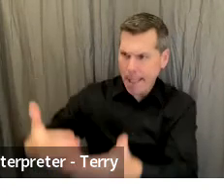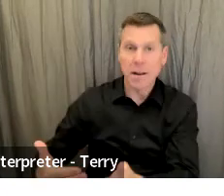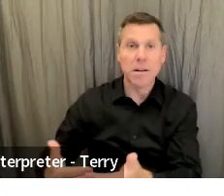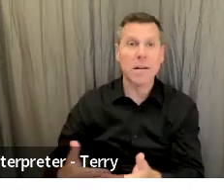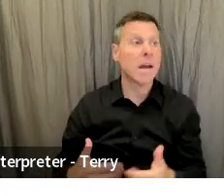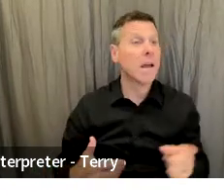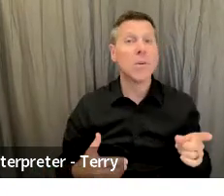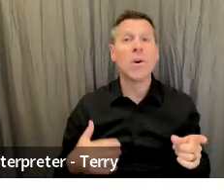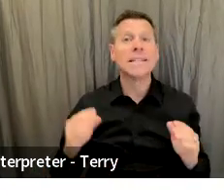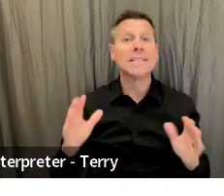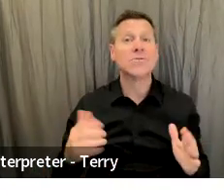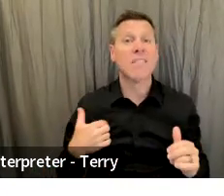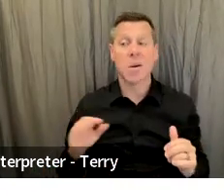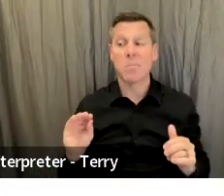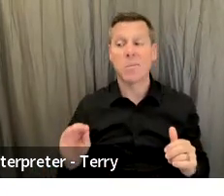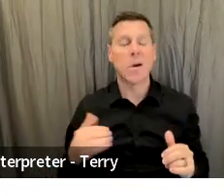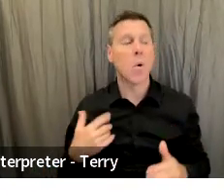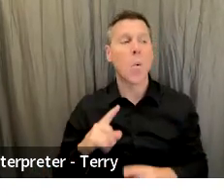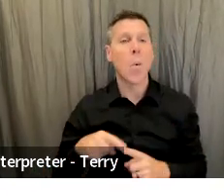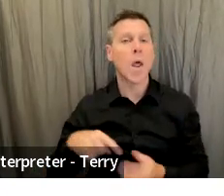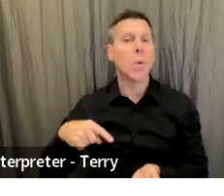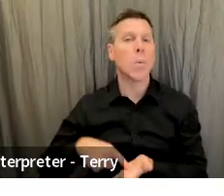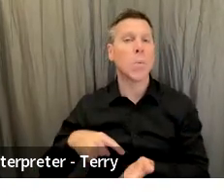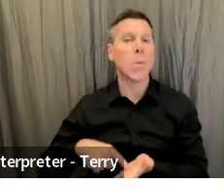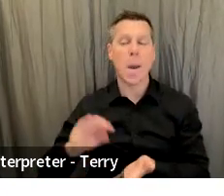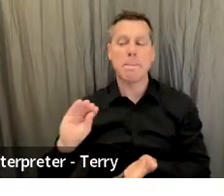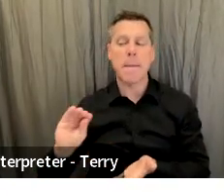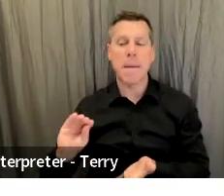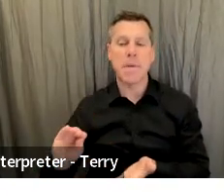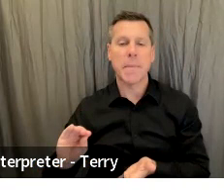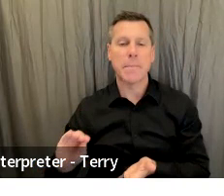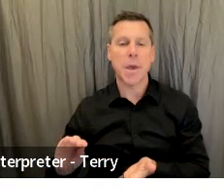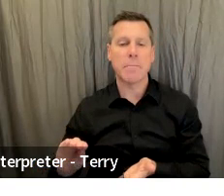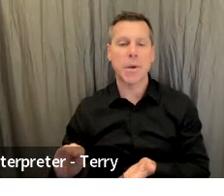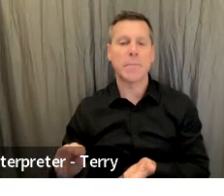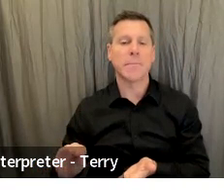And you can see we even left spaces so that you can't even forget right left.